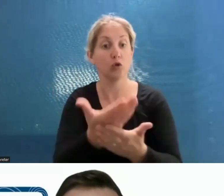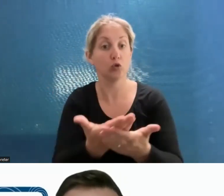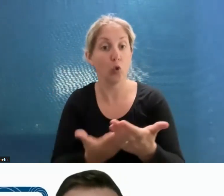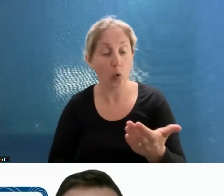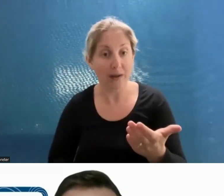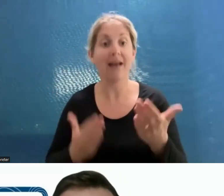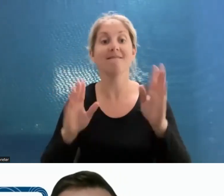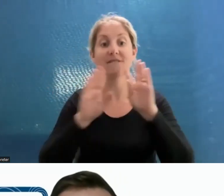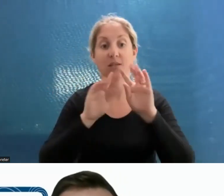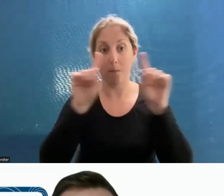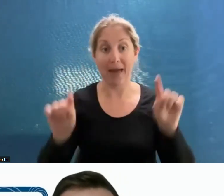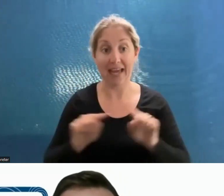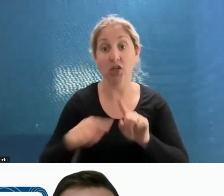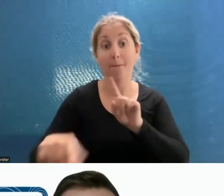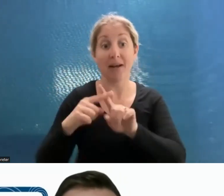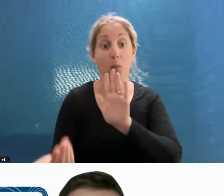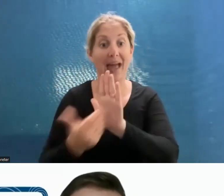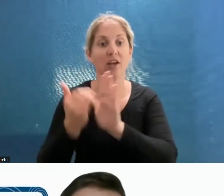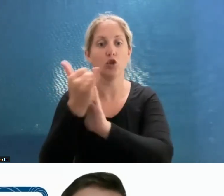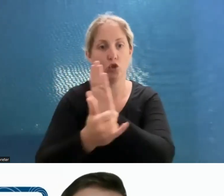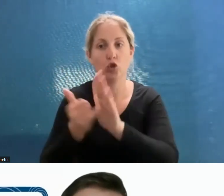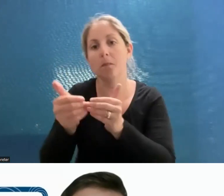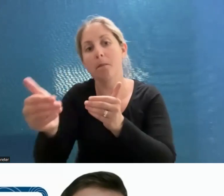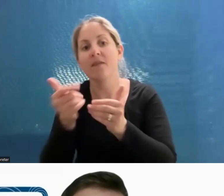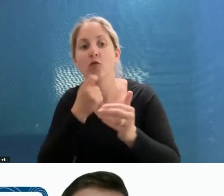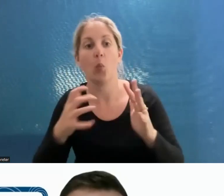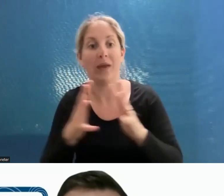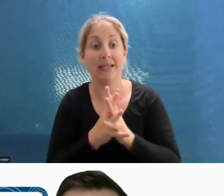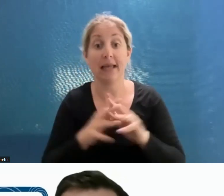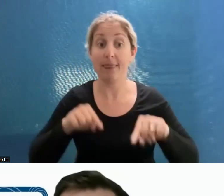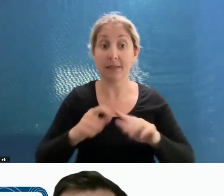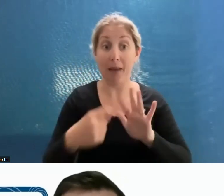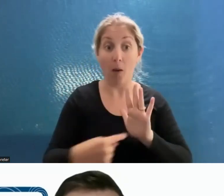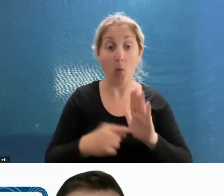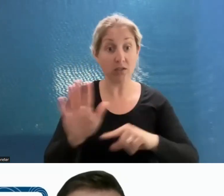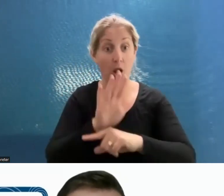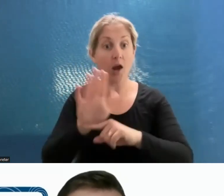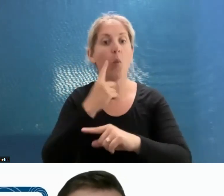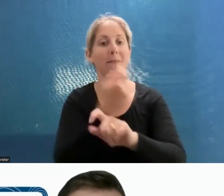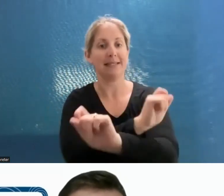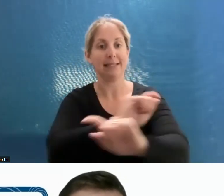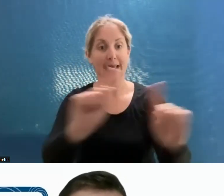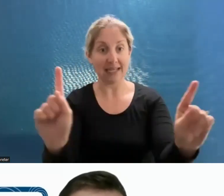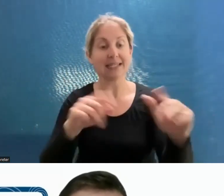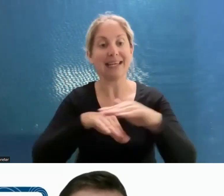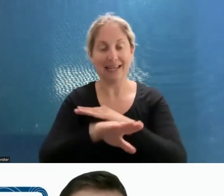to YouTube in the coming weeks. A copy of the slides will be sent to people who registered via Eventbrite along with the